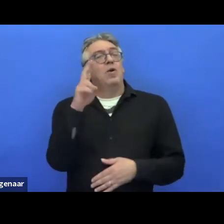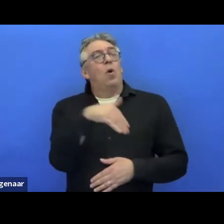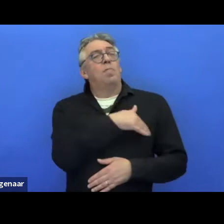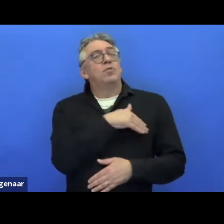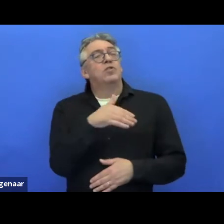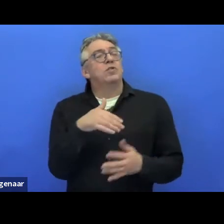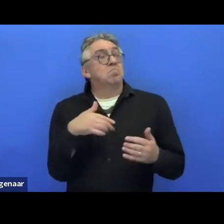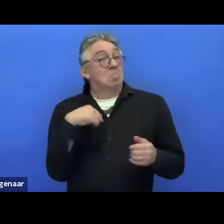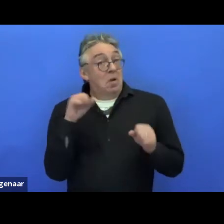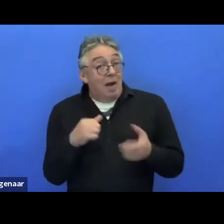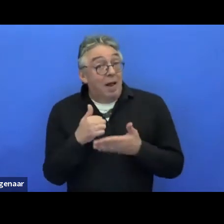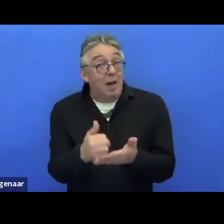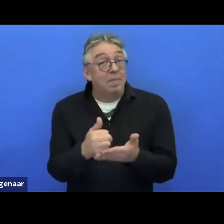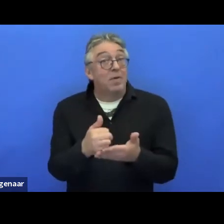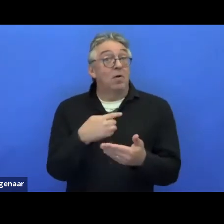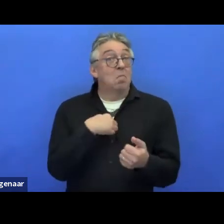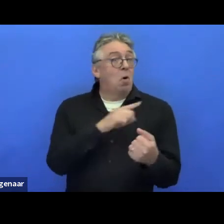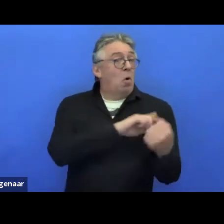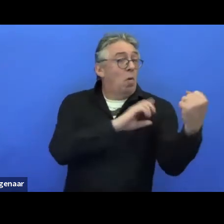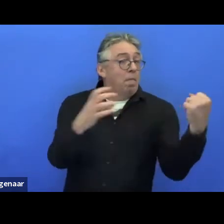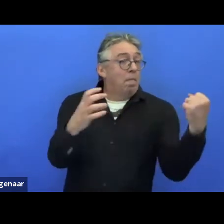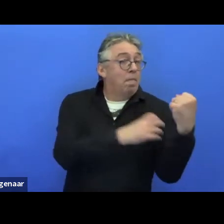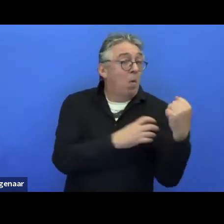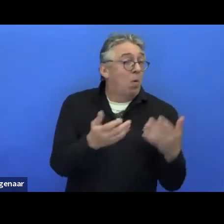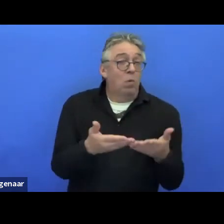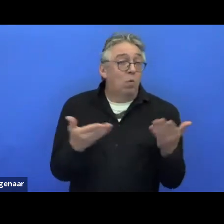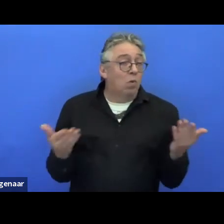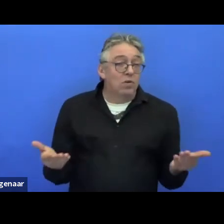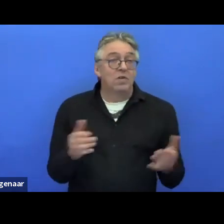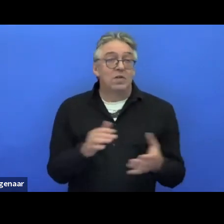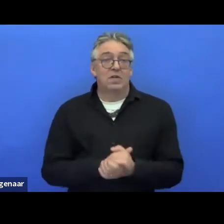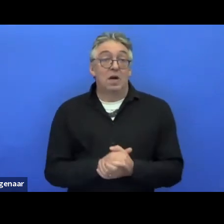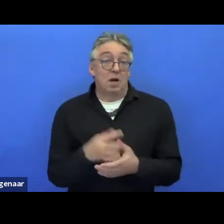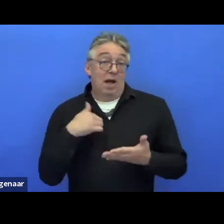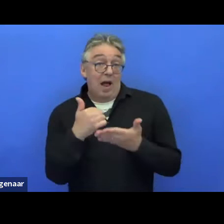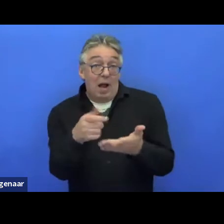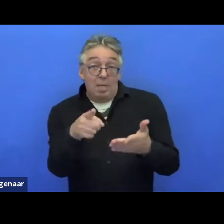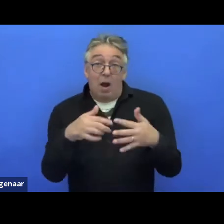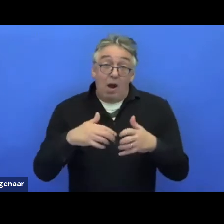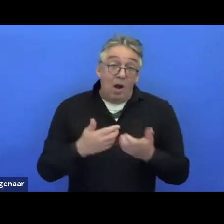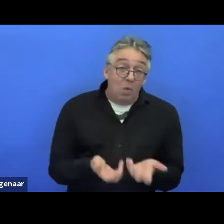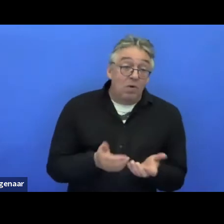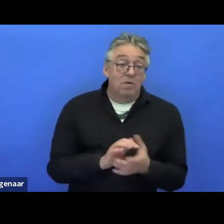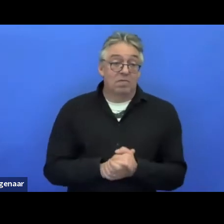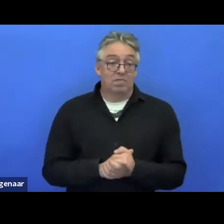You see here, the picture of Emily O'Reilly, our current Ombudsman.